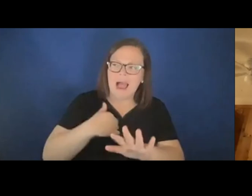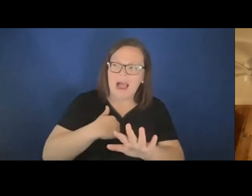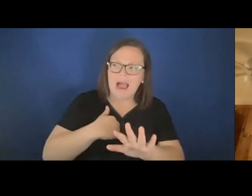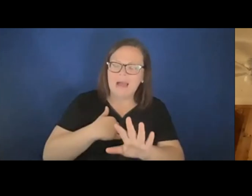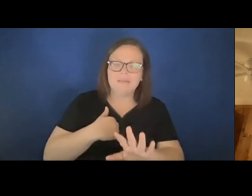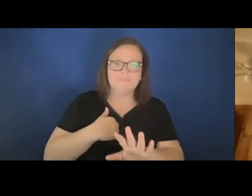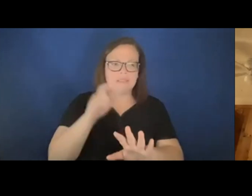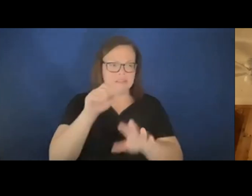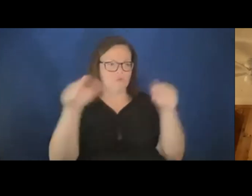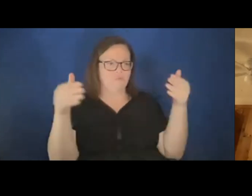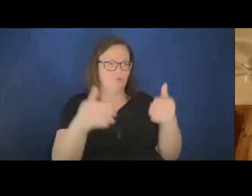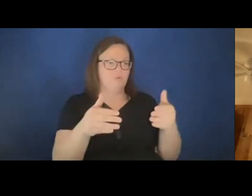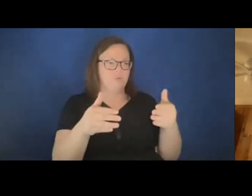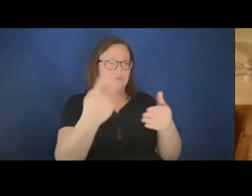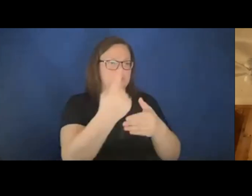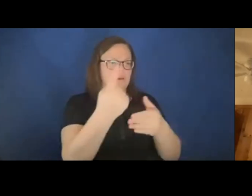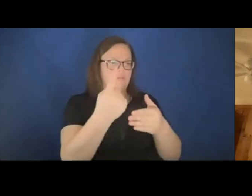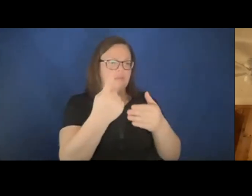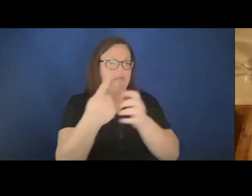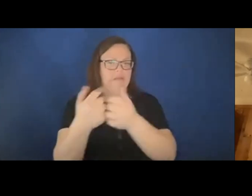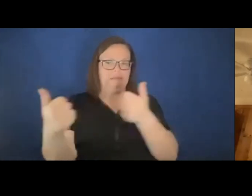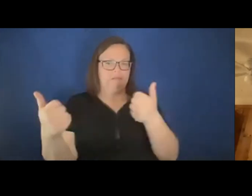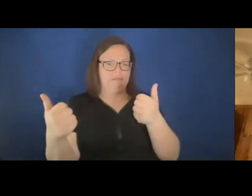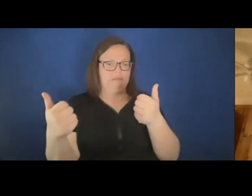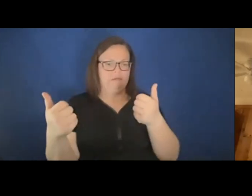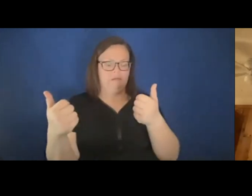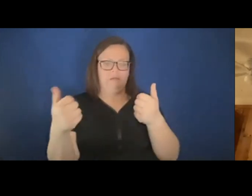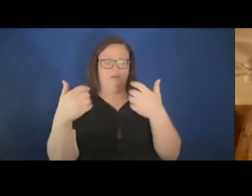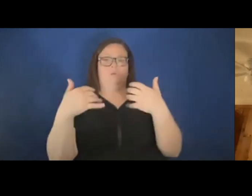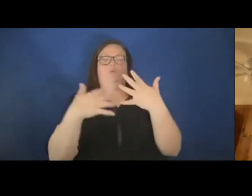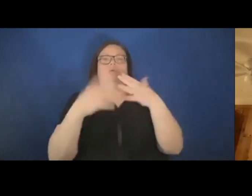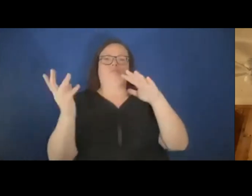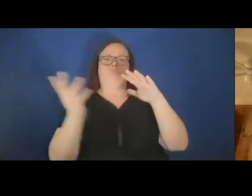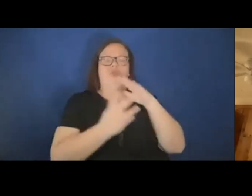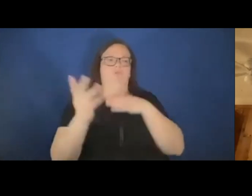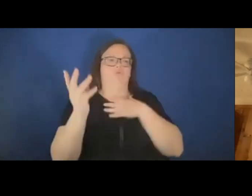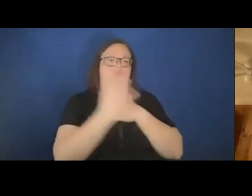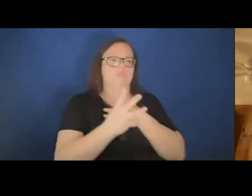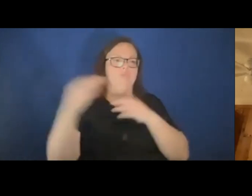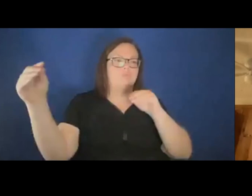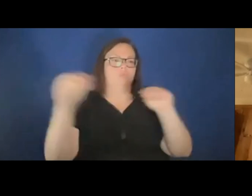Need to focus. On something besides. The rush of migration. Lights so loud.